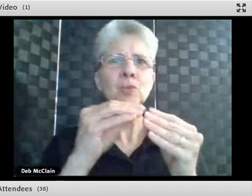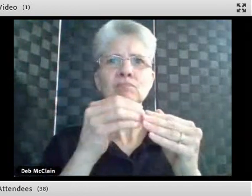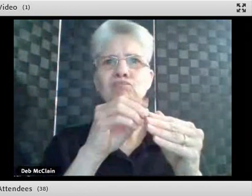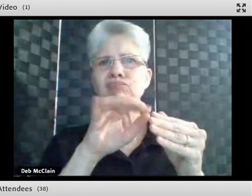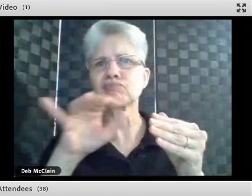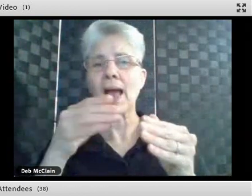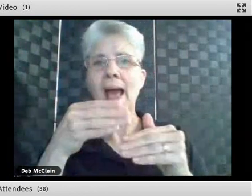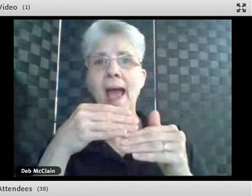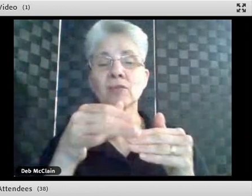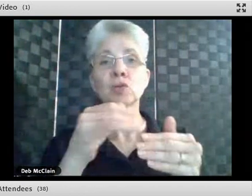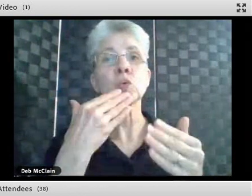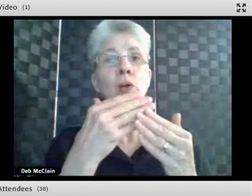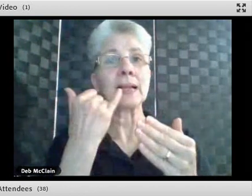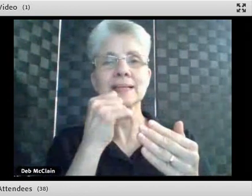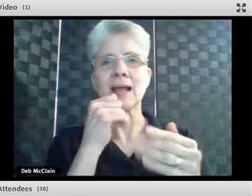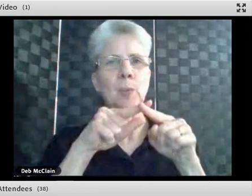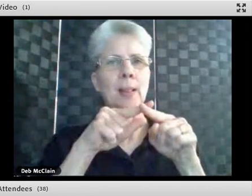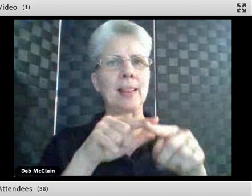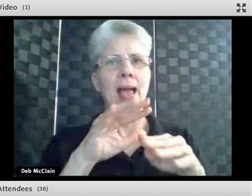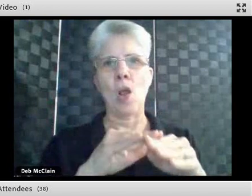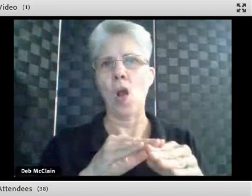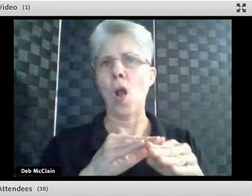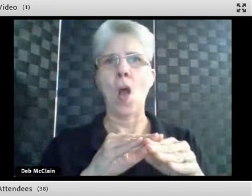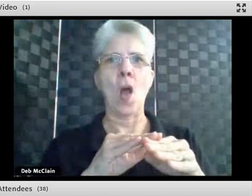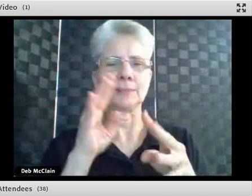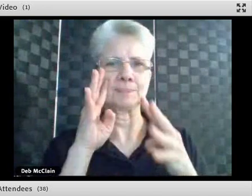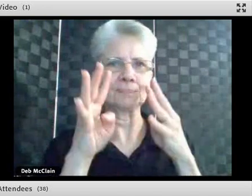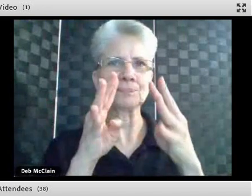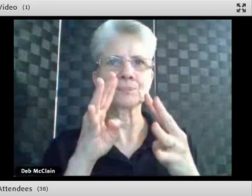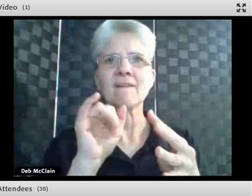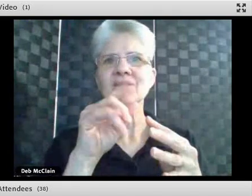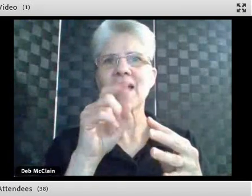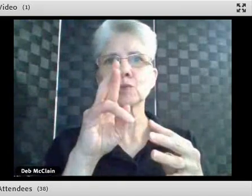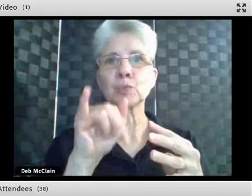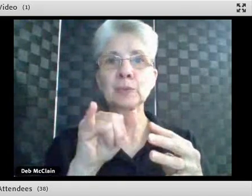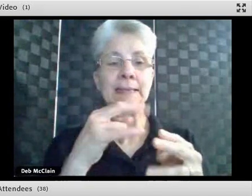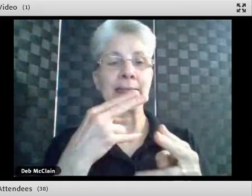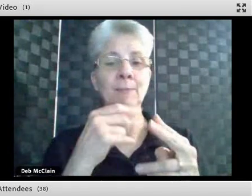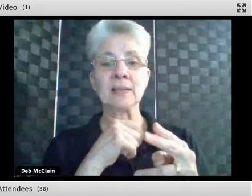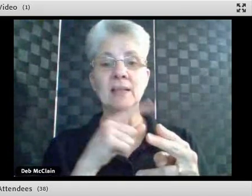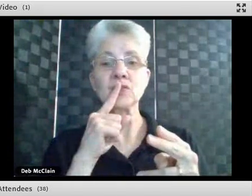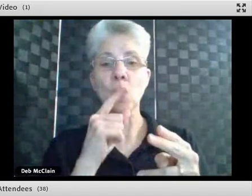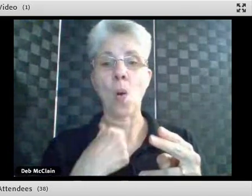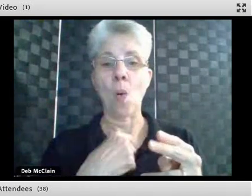It's also a good idea not to rely on directory naming, to make sure that you always know what files you have.